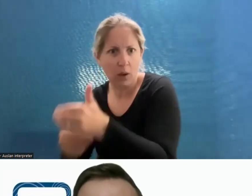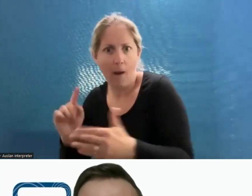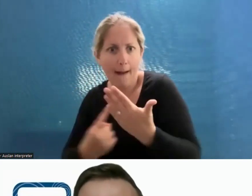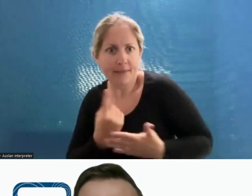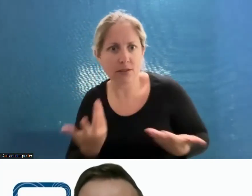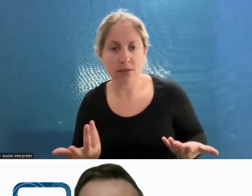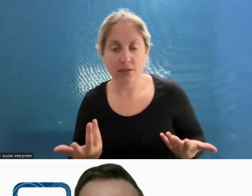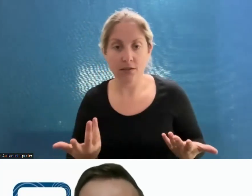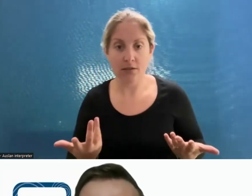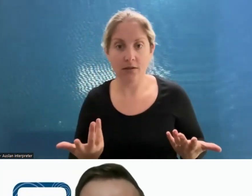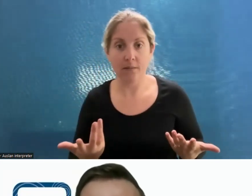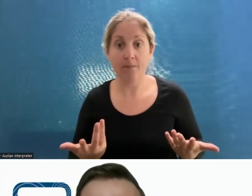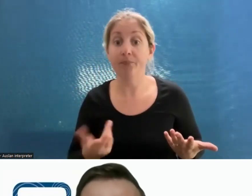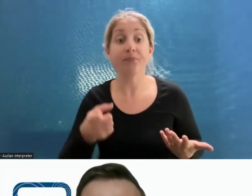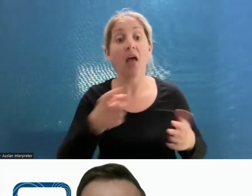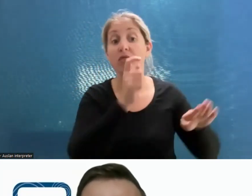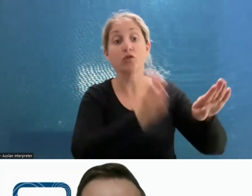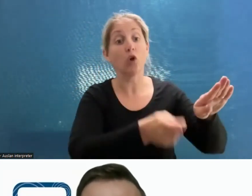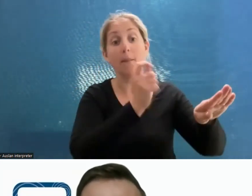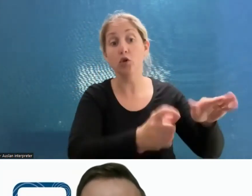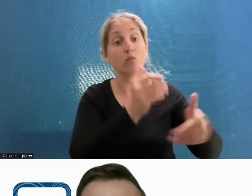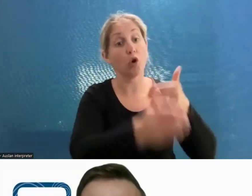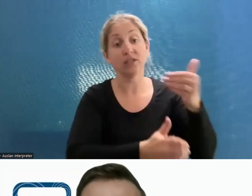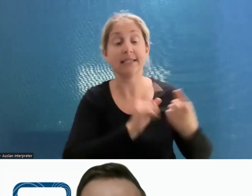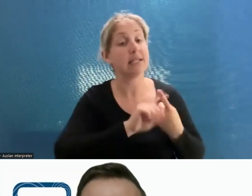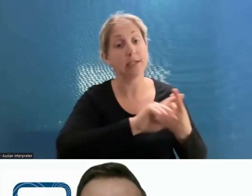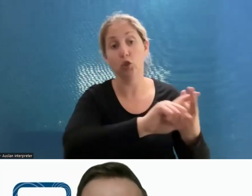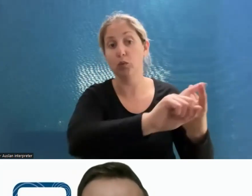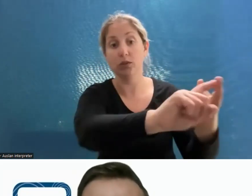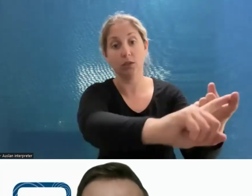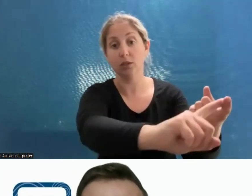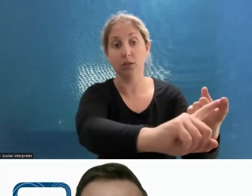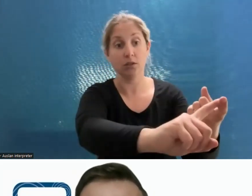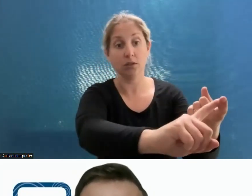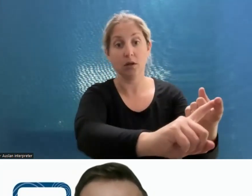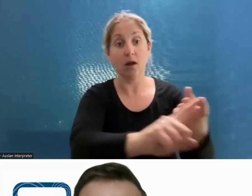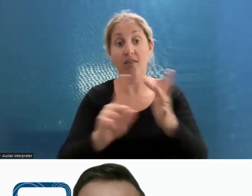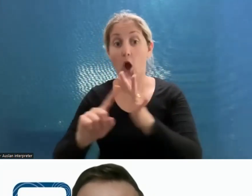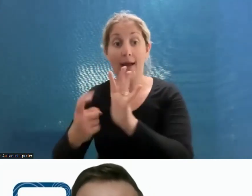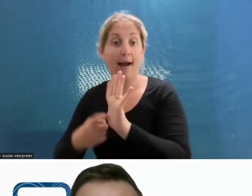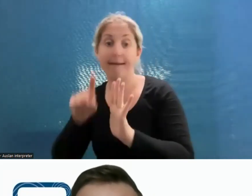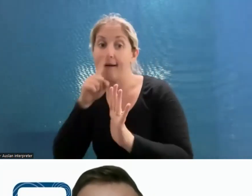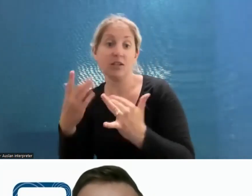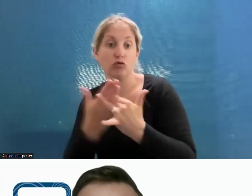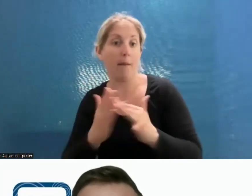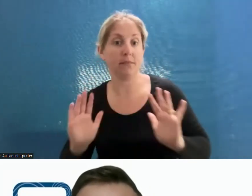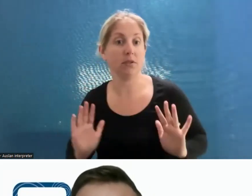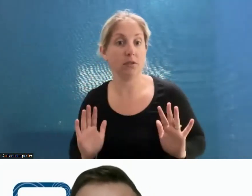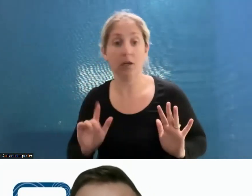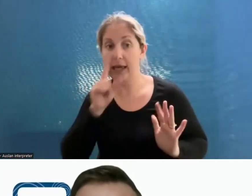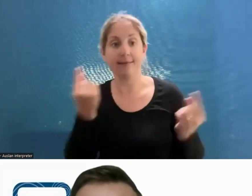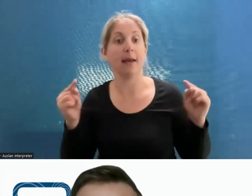Nakul: The tribunal process should go ahead without interruption unless the participant